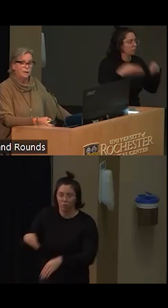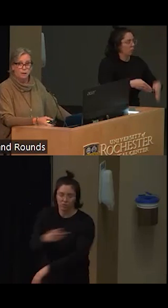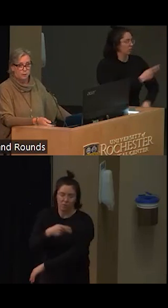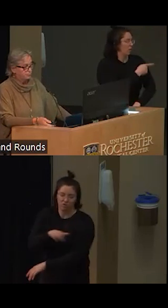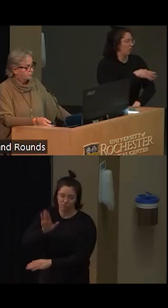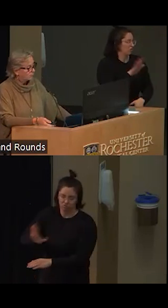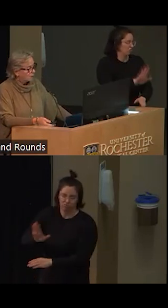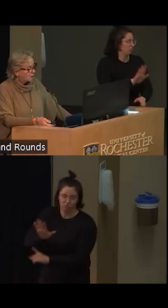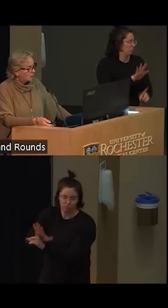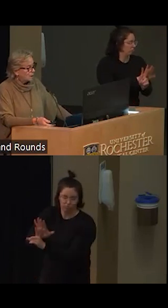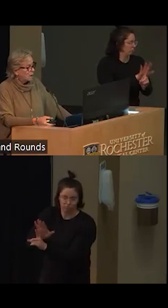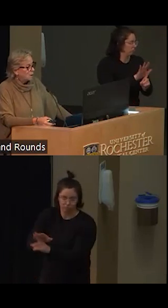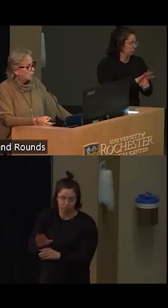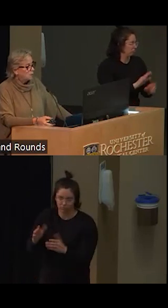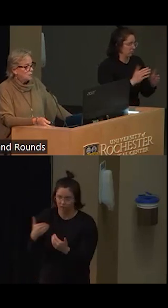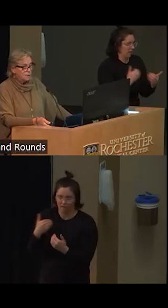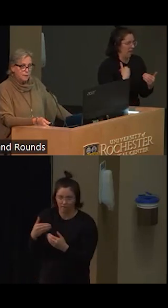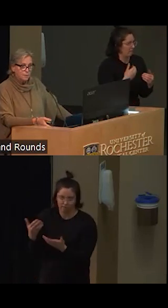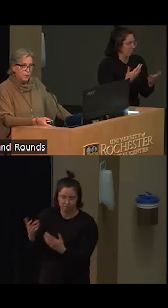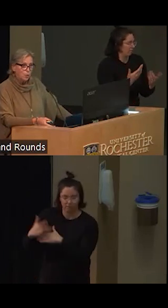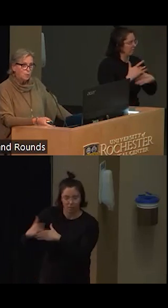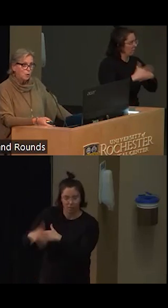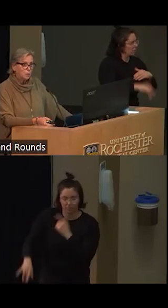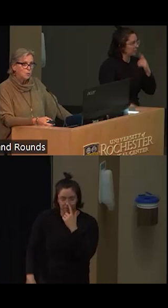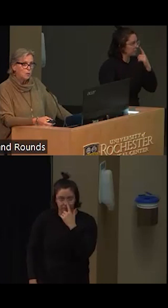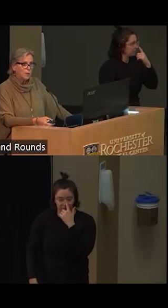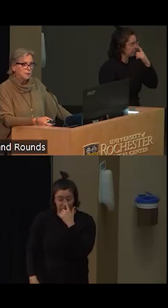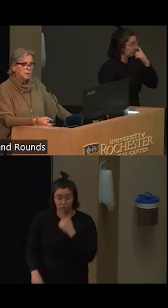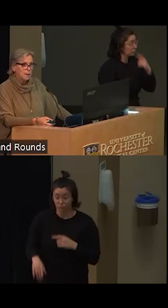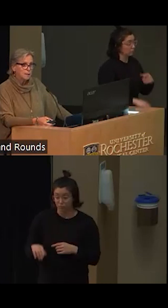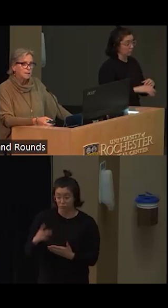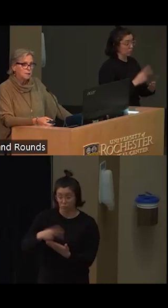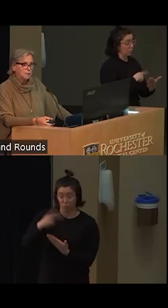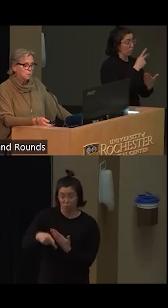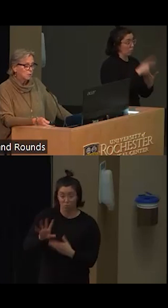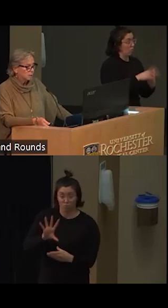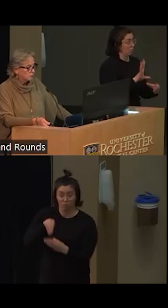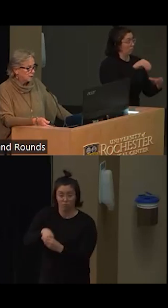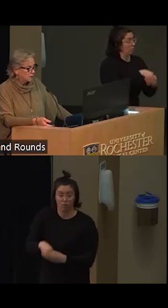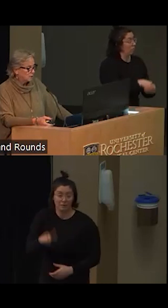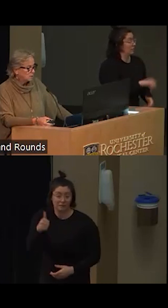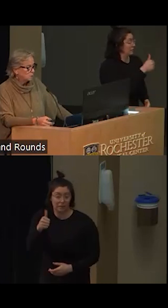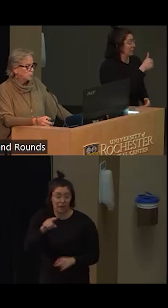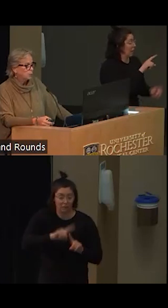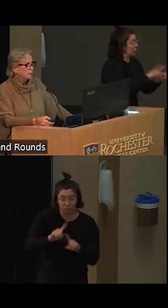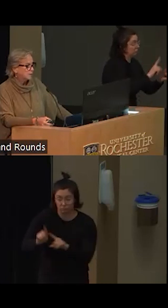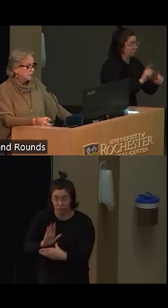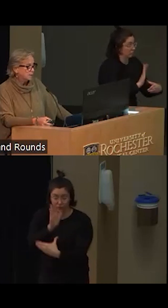and available the program also incorporates 10 individual interventions to improve staff